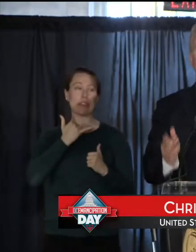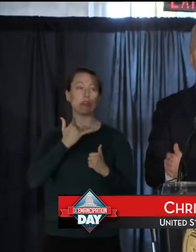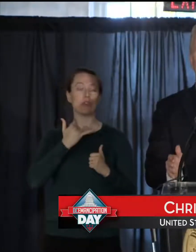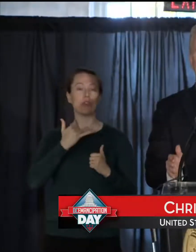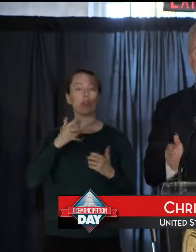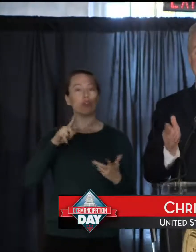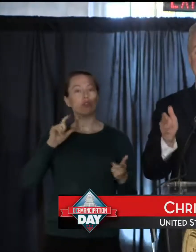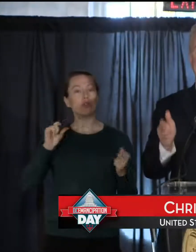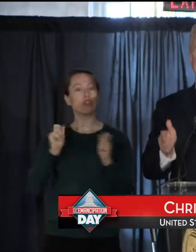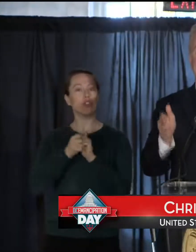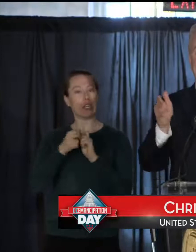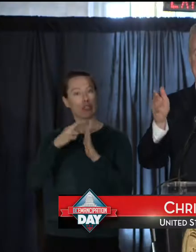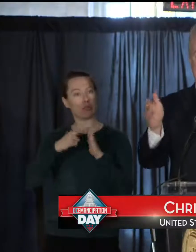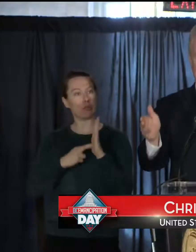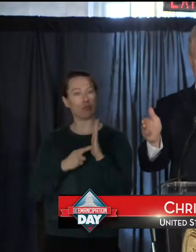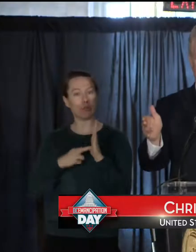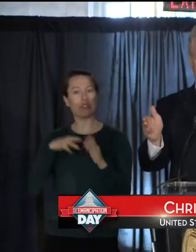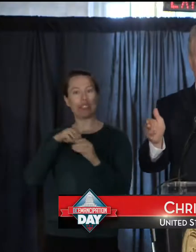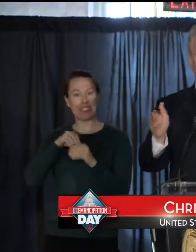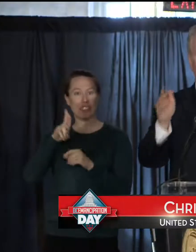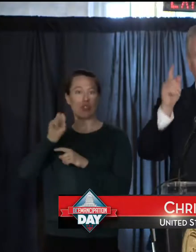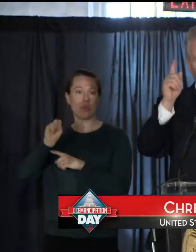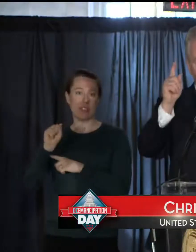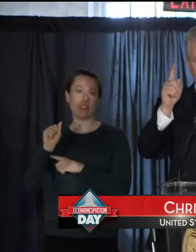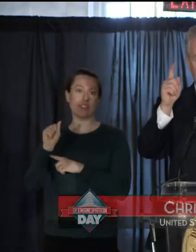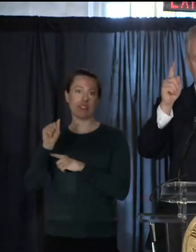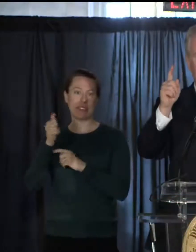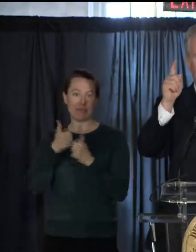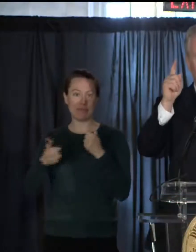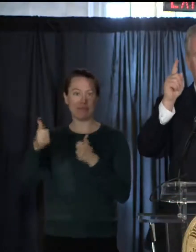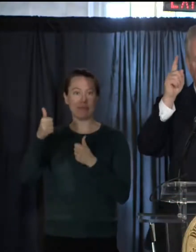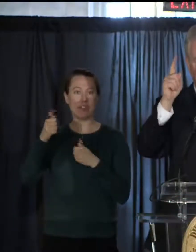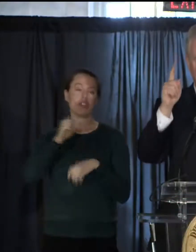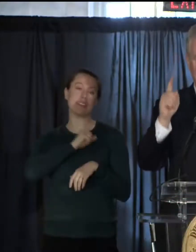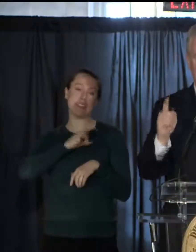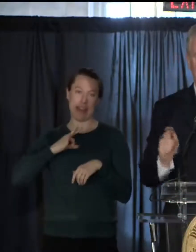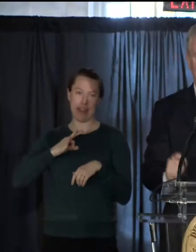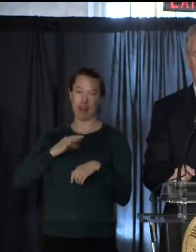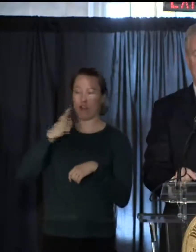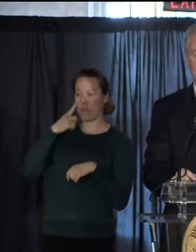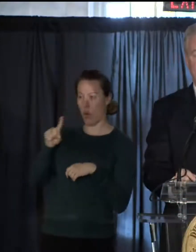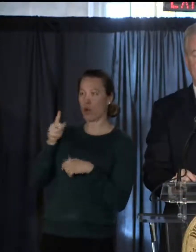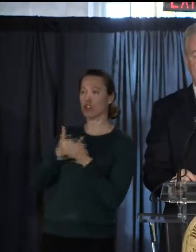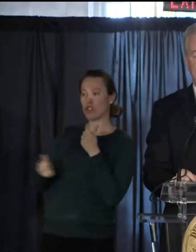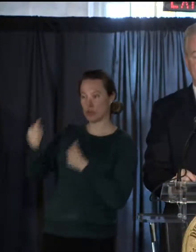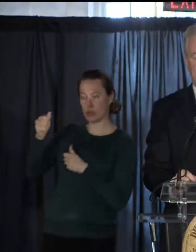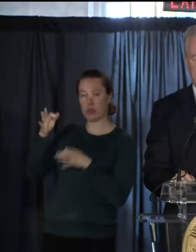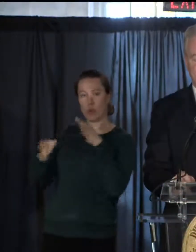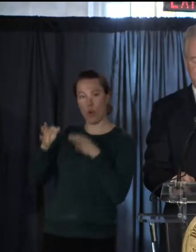RULES IN THE UNITED STATES SENATE FOR THE SUPREME COURT JUSTICE.